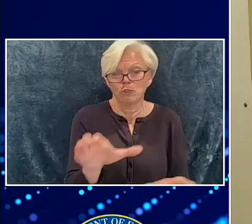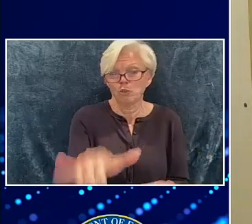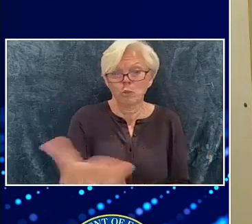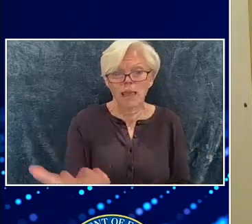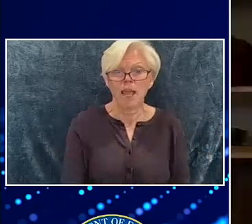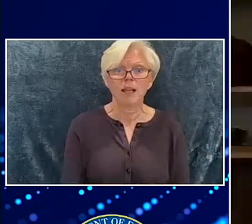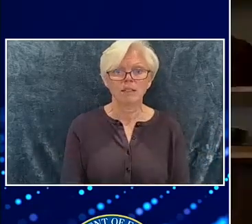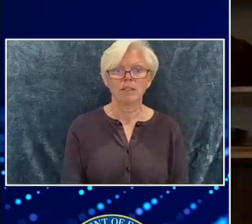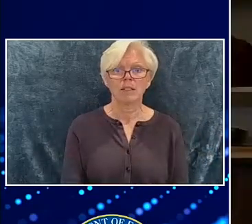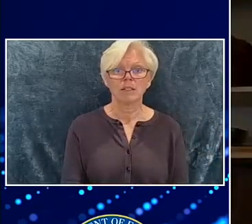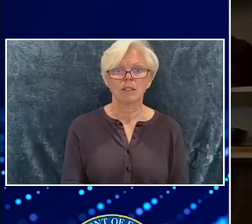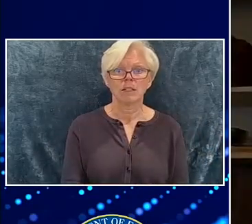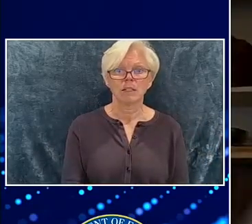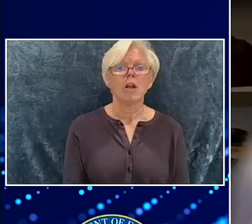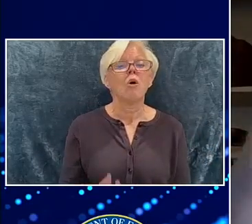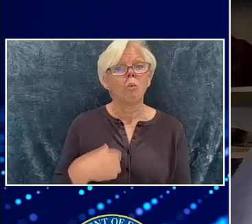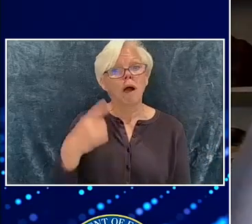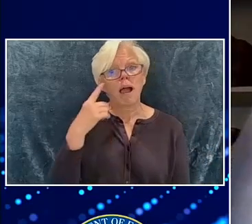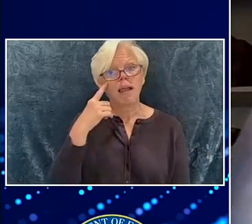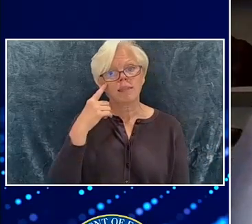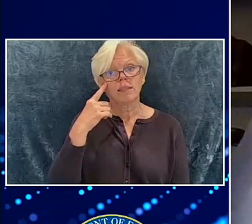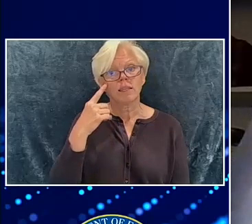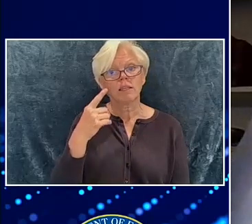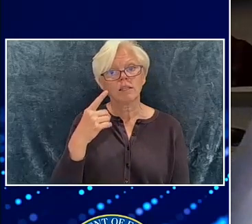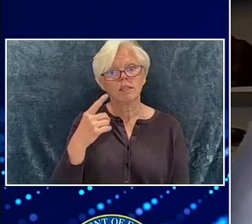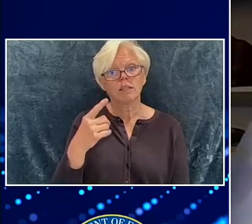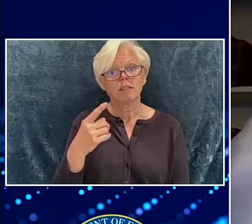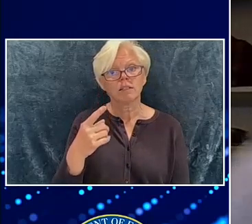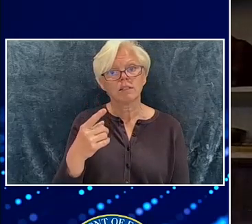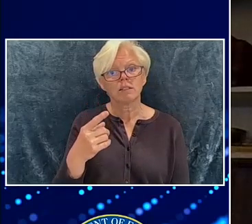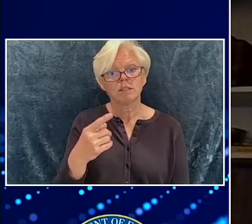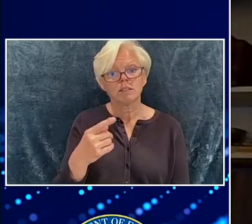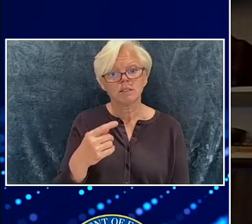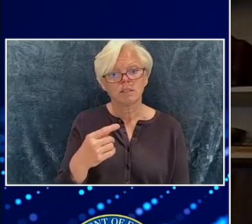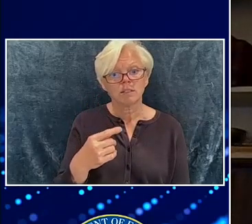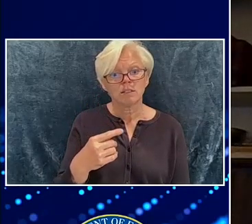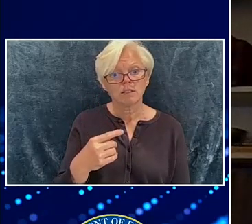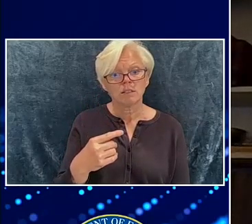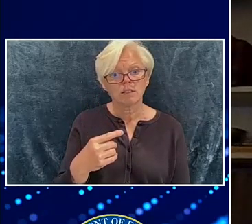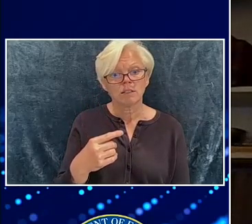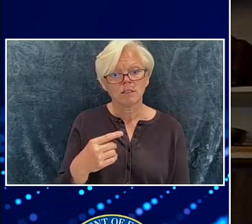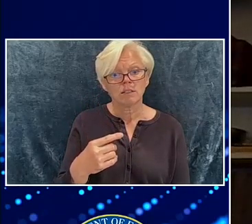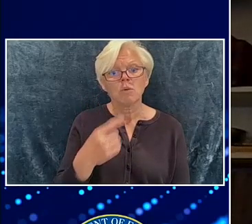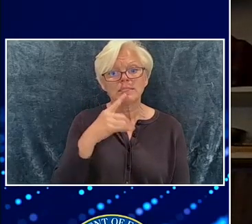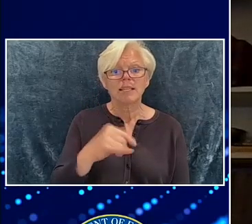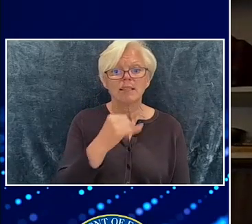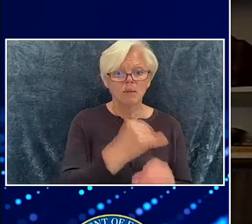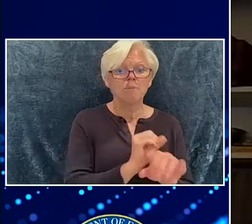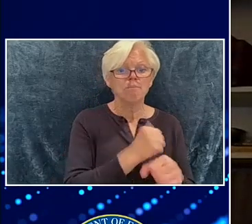Well, I think there has to be. I mean, we say here the institution makes those books and supplies available to students at or below competitive market